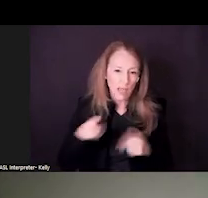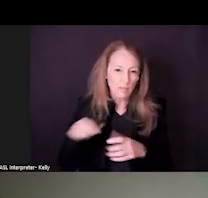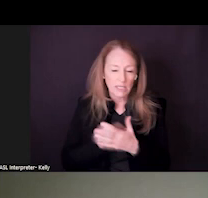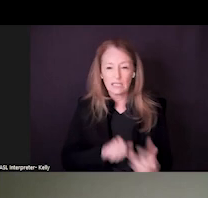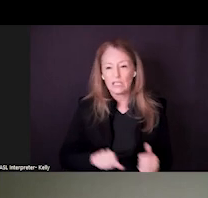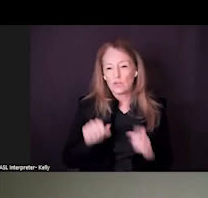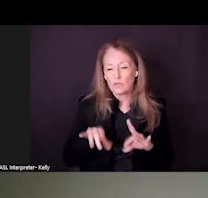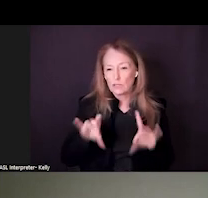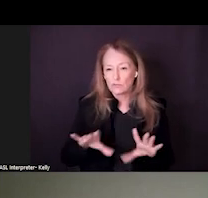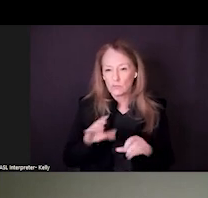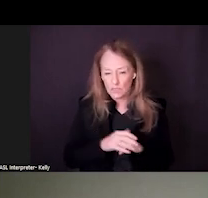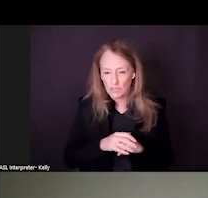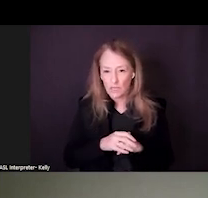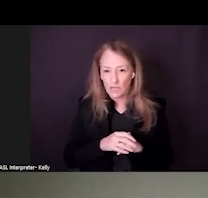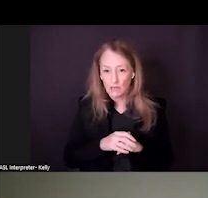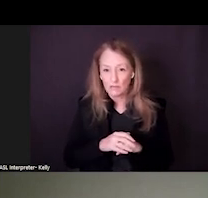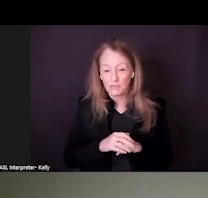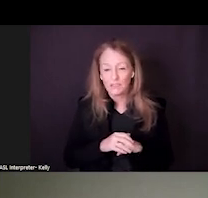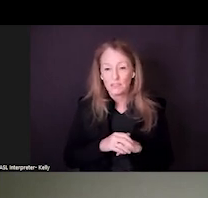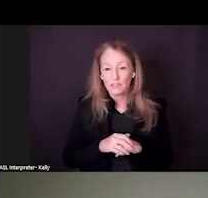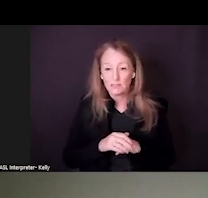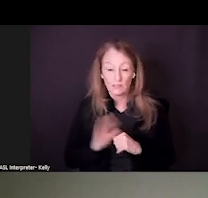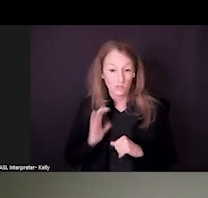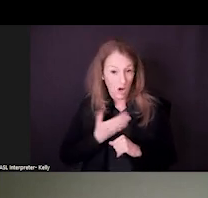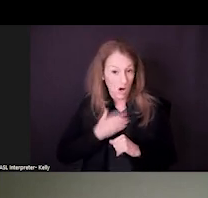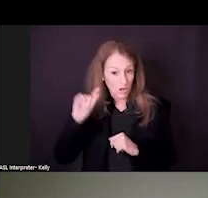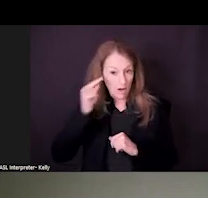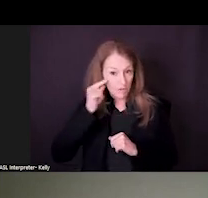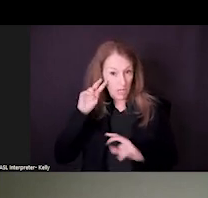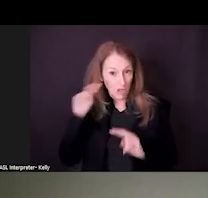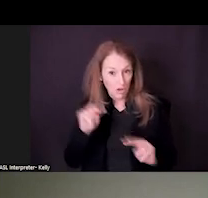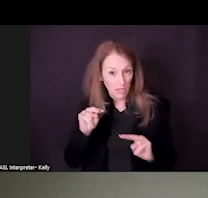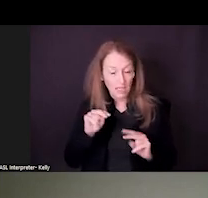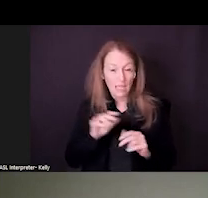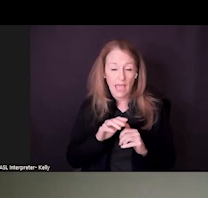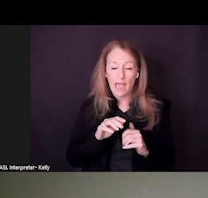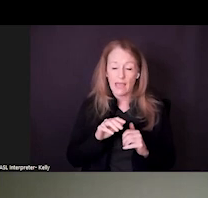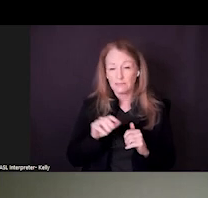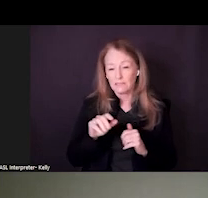FOCUSED ON LOOKING AT A THREE DIGIT SUICIDE AND MENTAL HEALTH